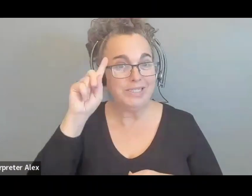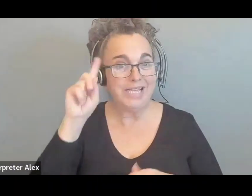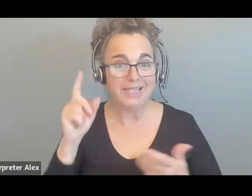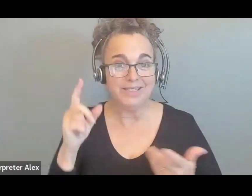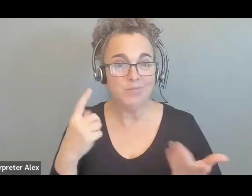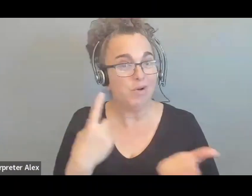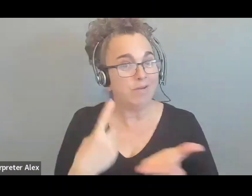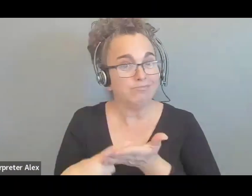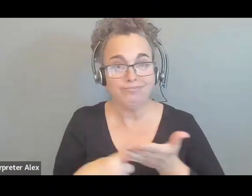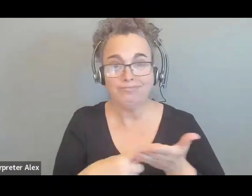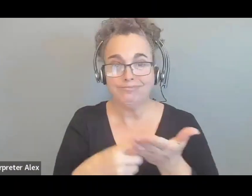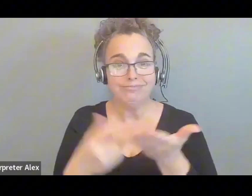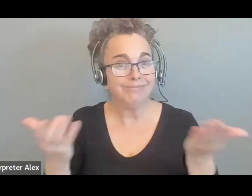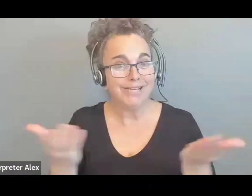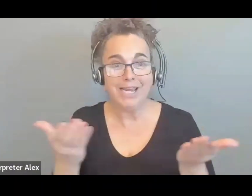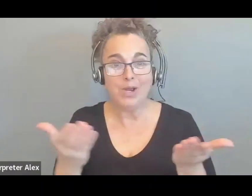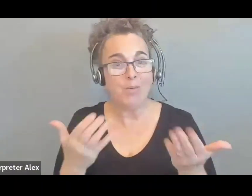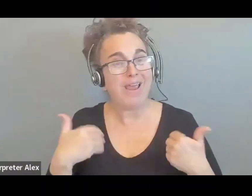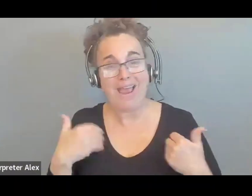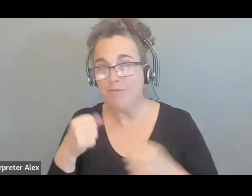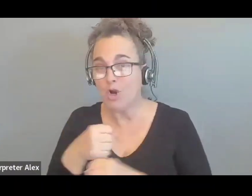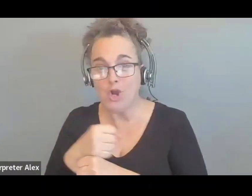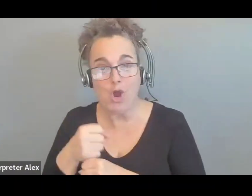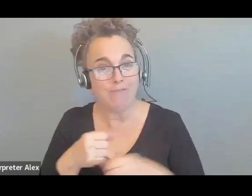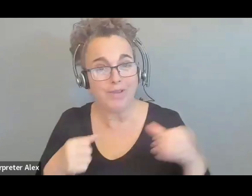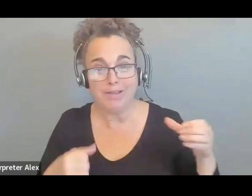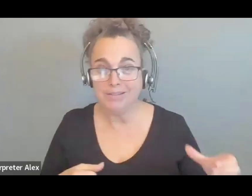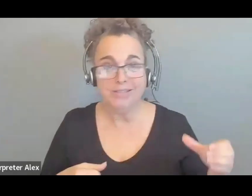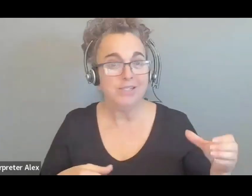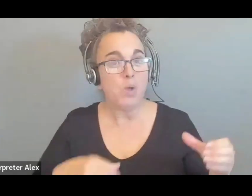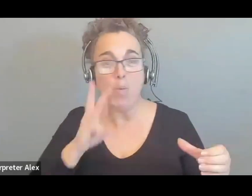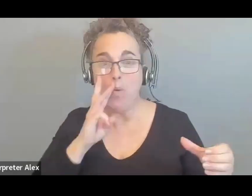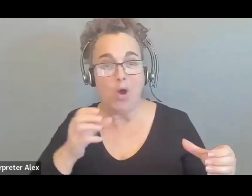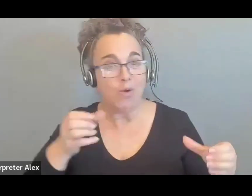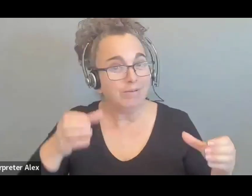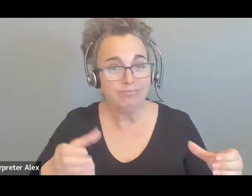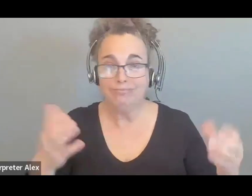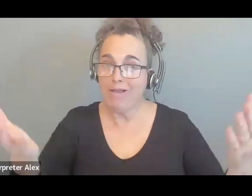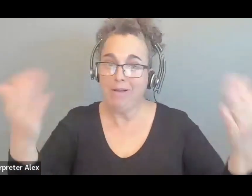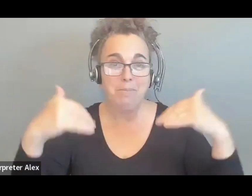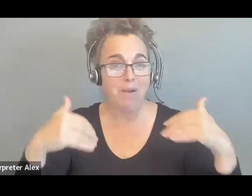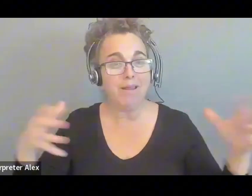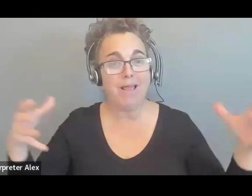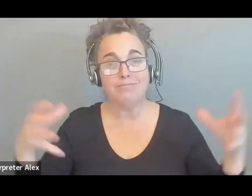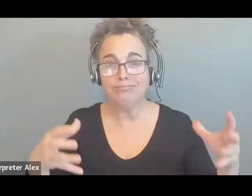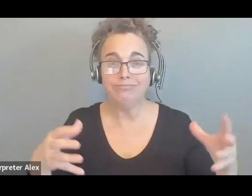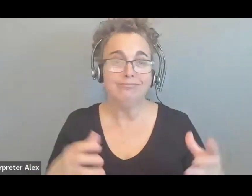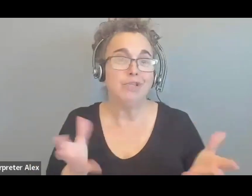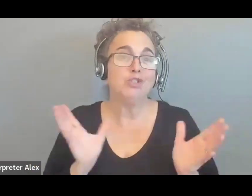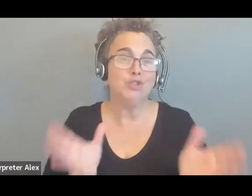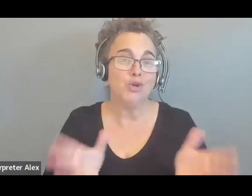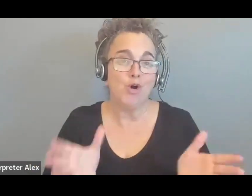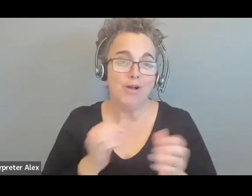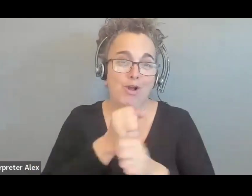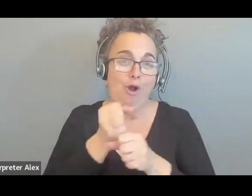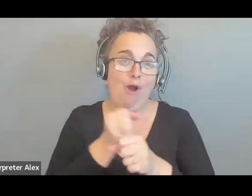Well look, we got our coffee, we got our water, come on in. Let's get coffee and talk. Amazing, thank goodness for coffee.